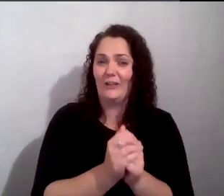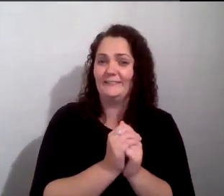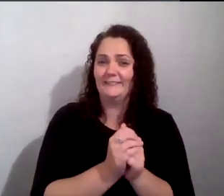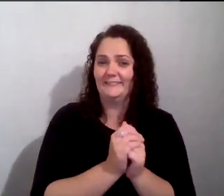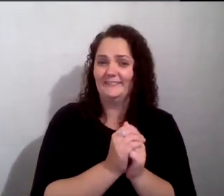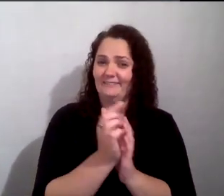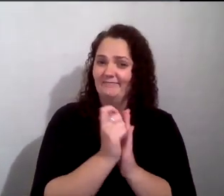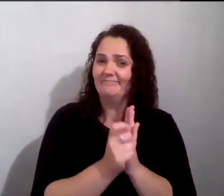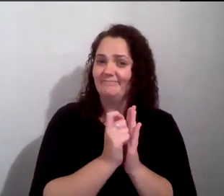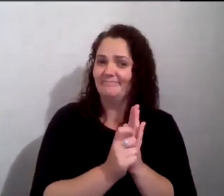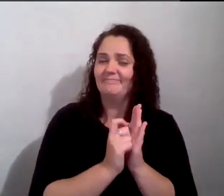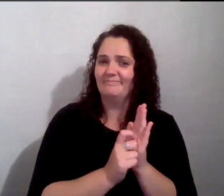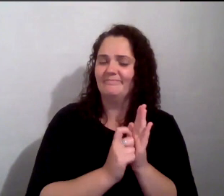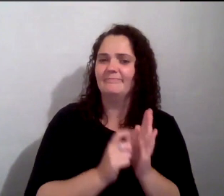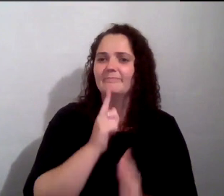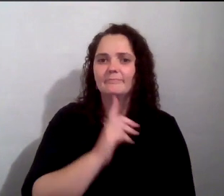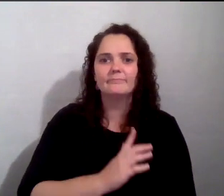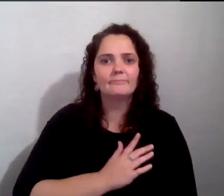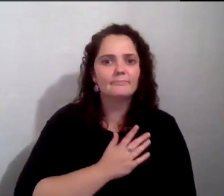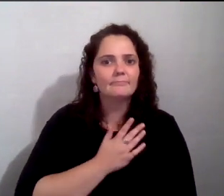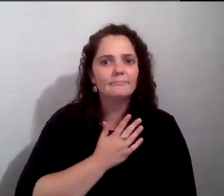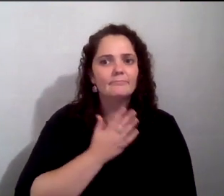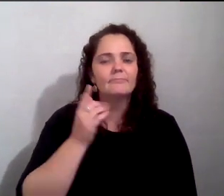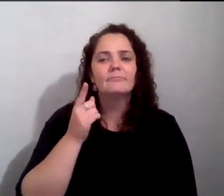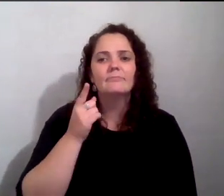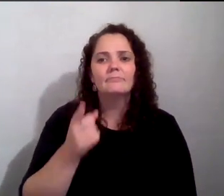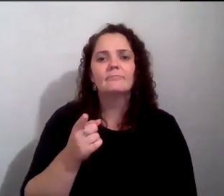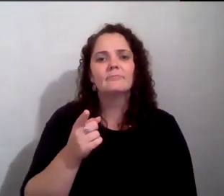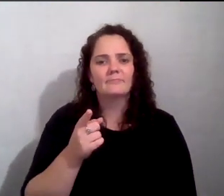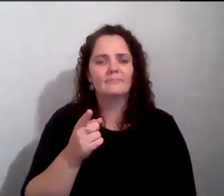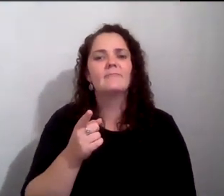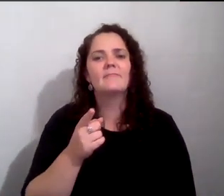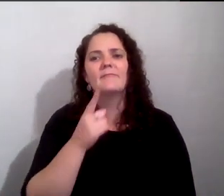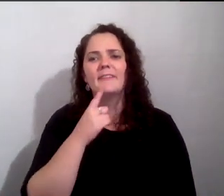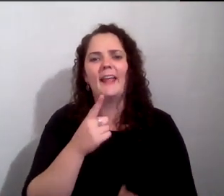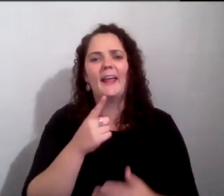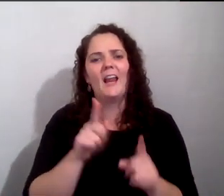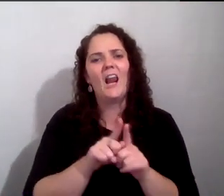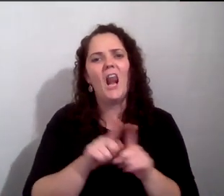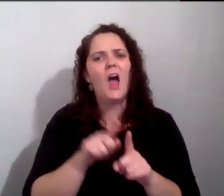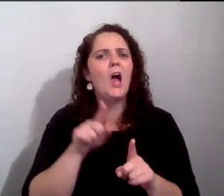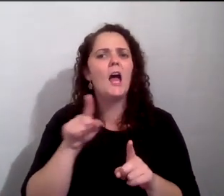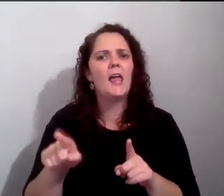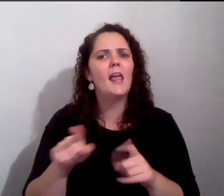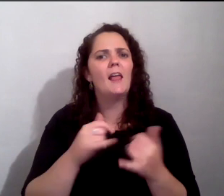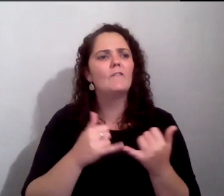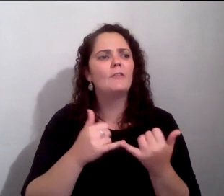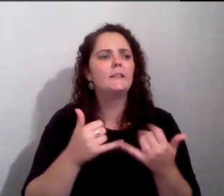page in this sense that he was a complete kind of hermit or recluse, he really wasn't – he was writing letters all the time, he was in constant contact,